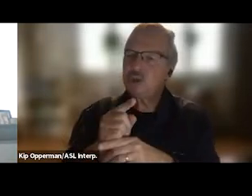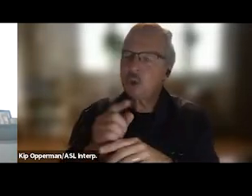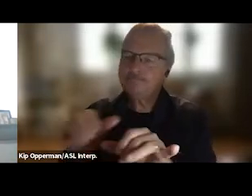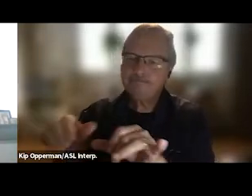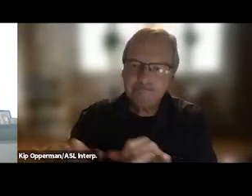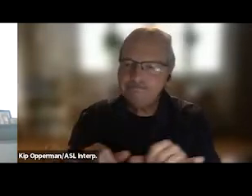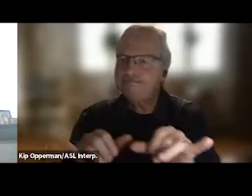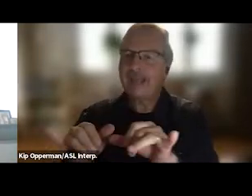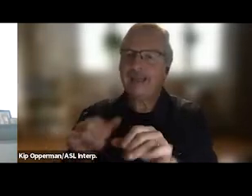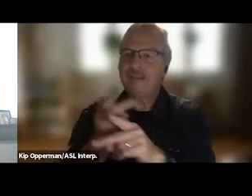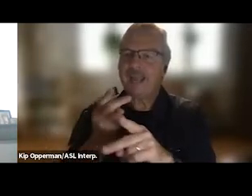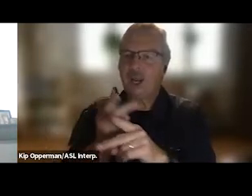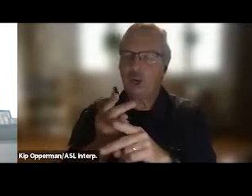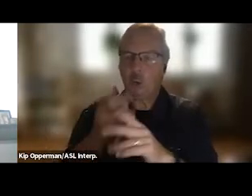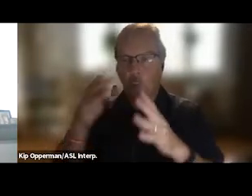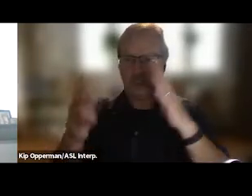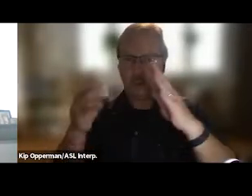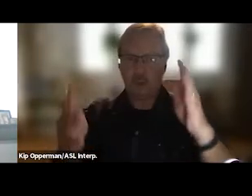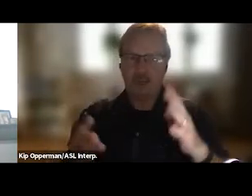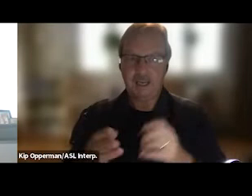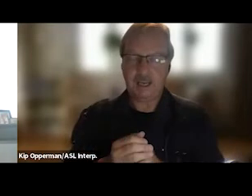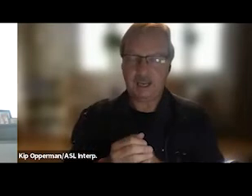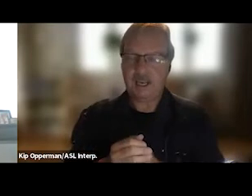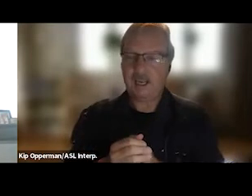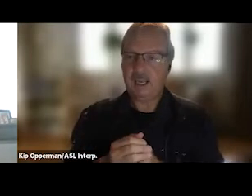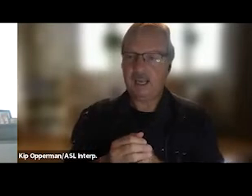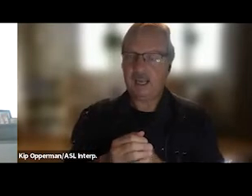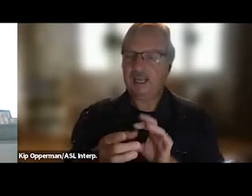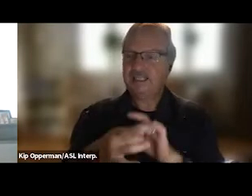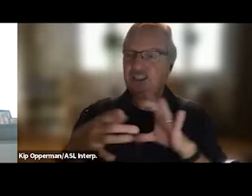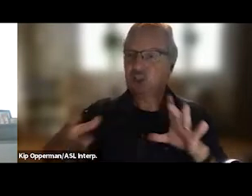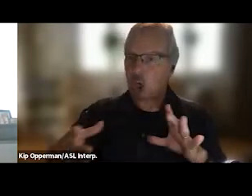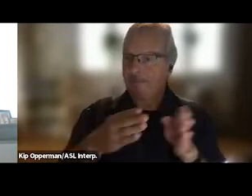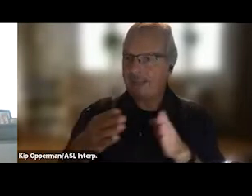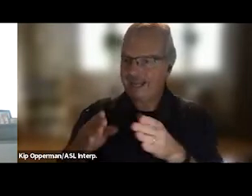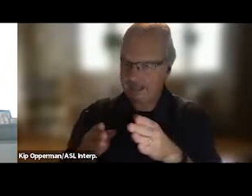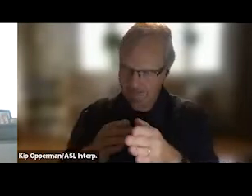We created a discharge planning process with admissions, medical team in our reentry unit.